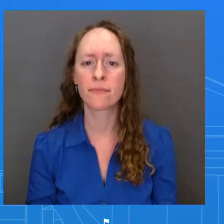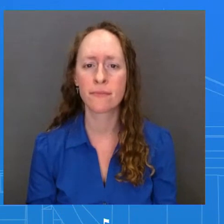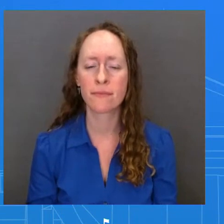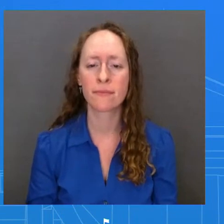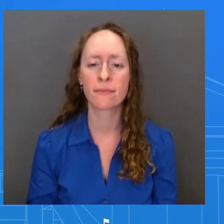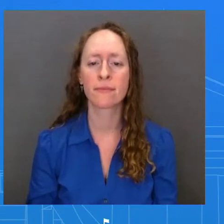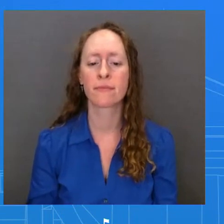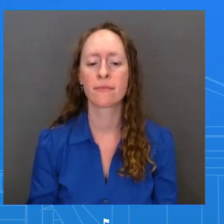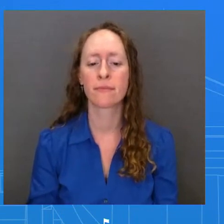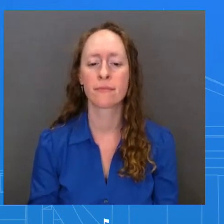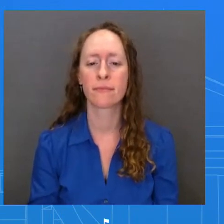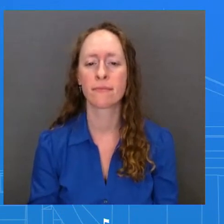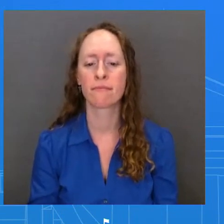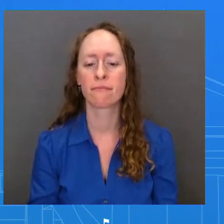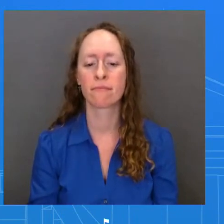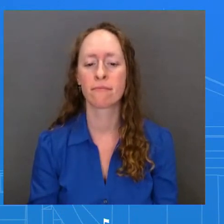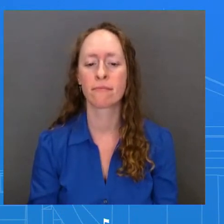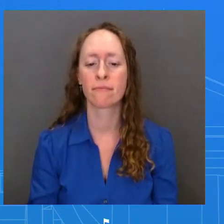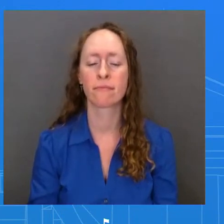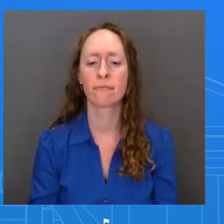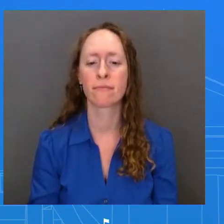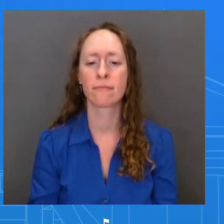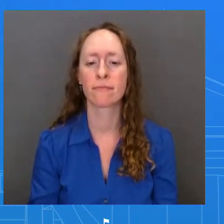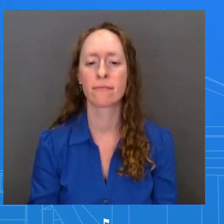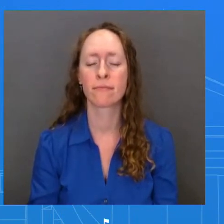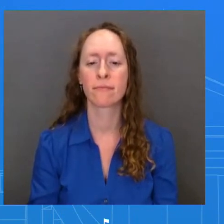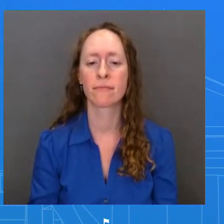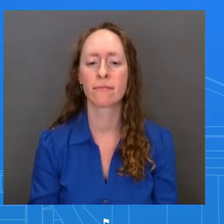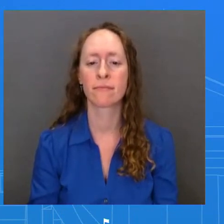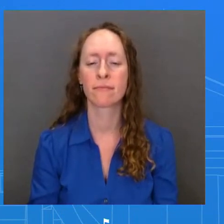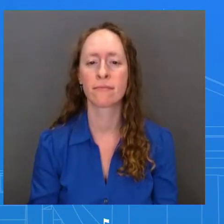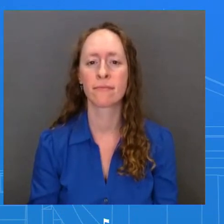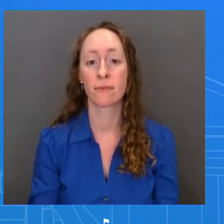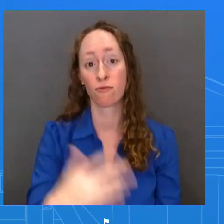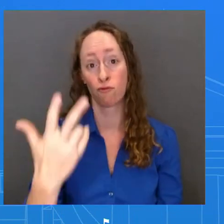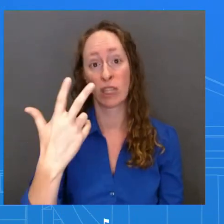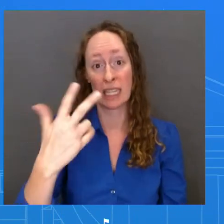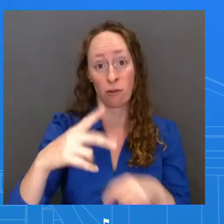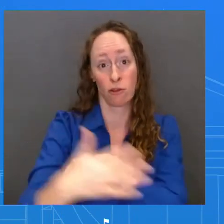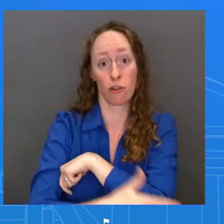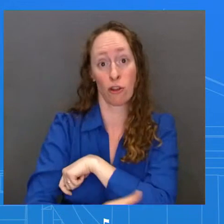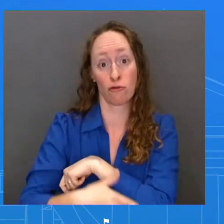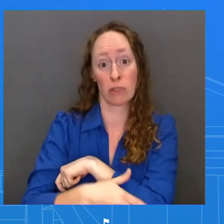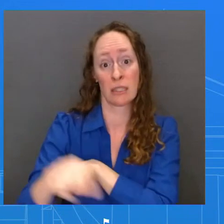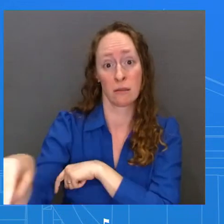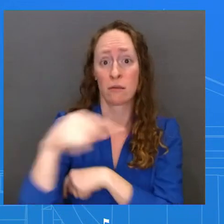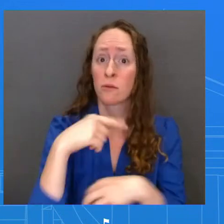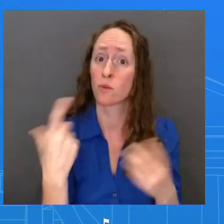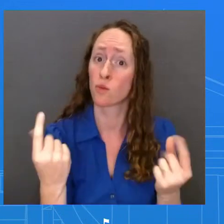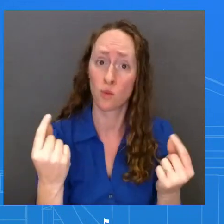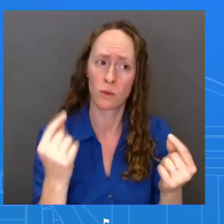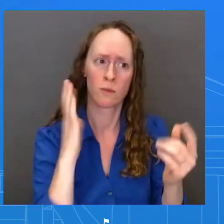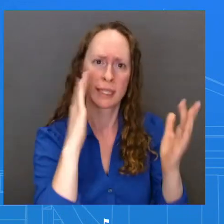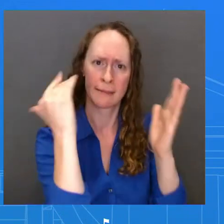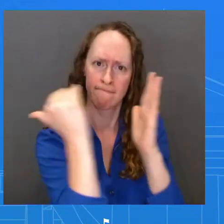"We will meet annually at leader level and at every significant level of our government." And the work between those meetings